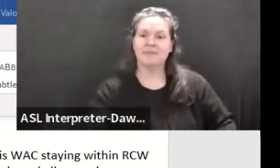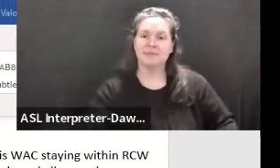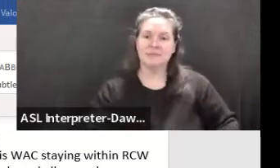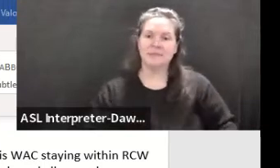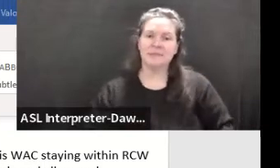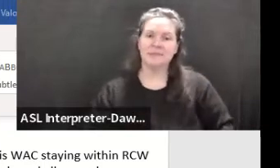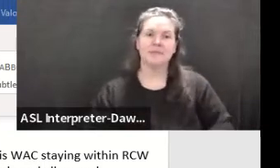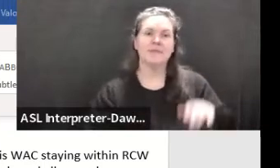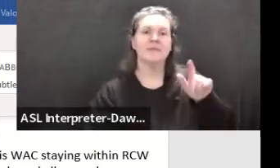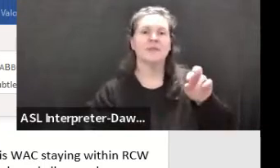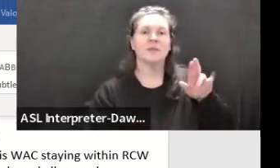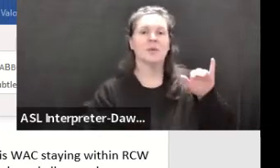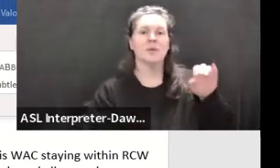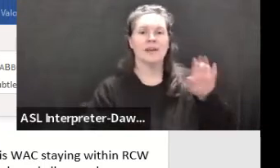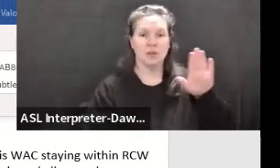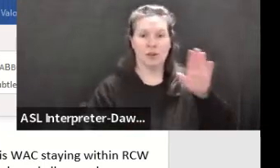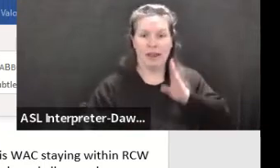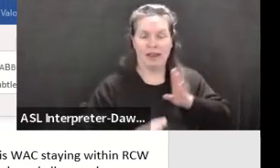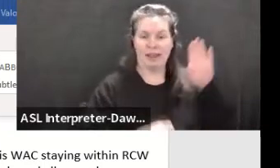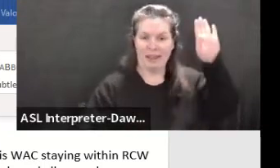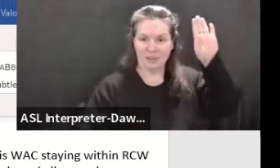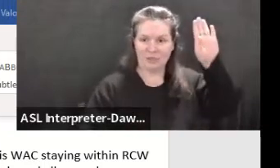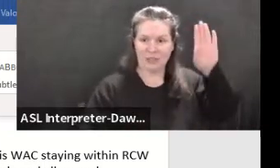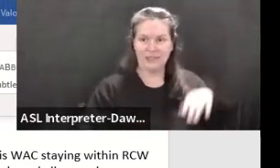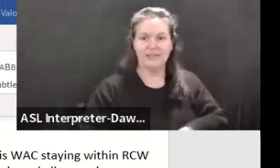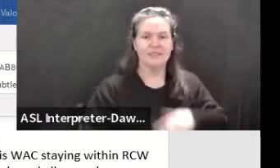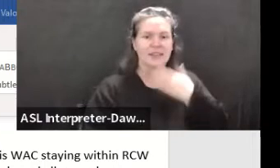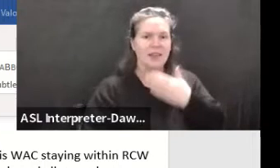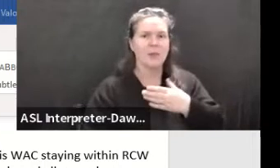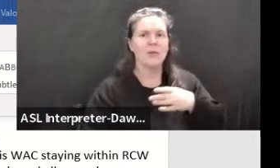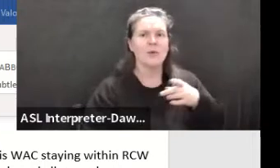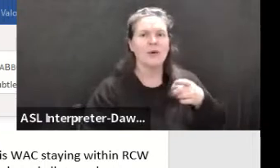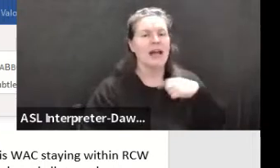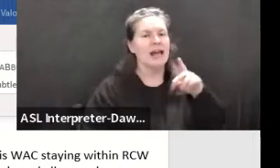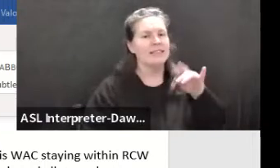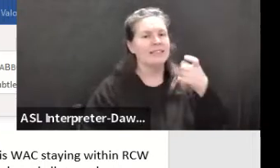[Ashley] Lori, your hand is raised. [Lori] Thank you. And I did just put something in the chat.